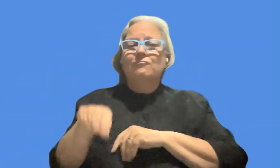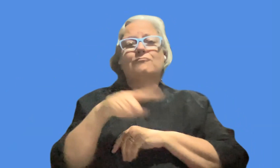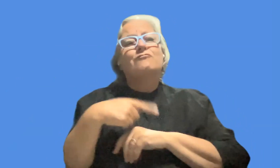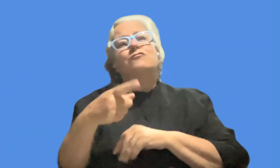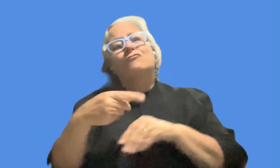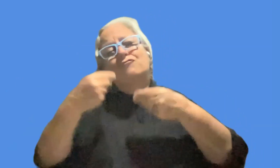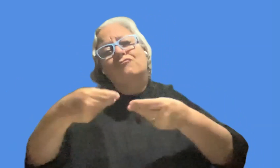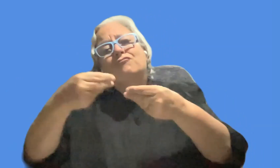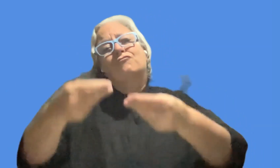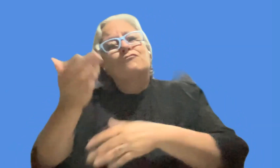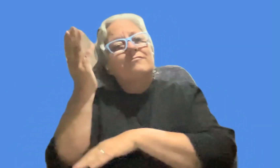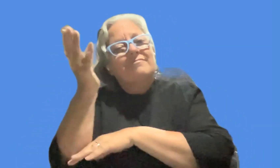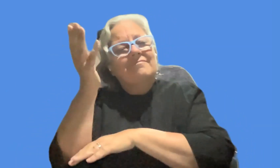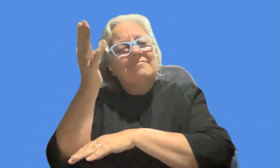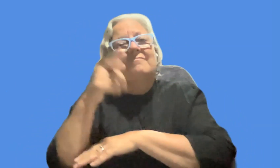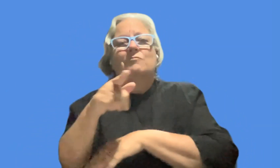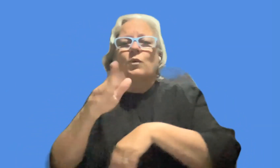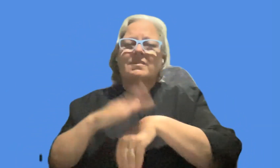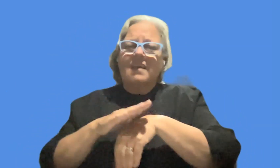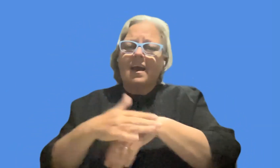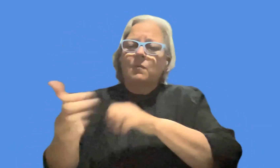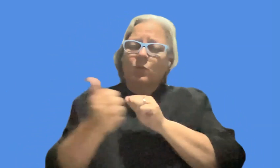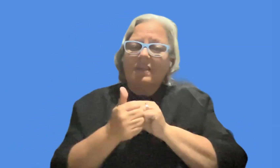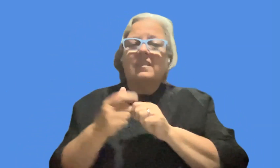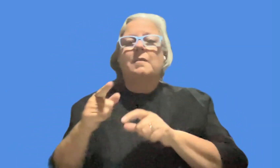question, to all panelists,